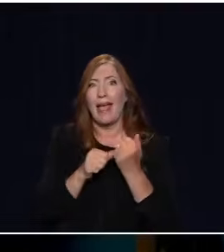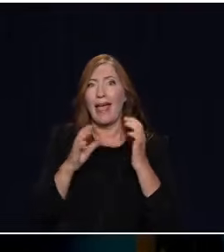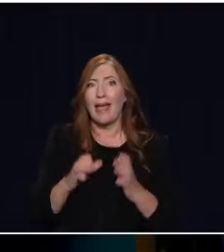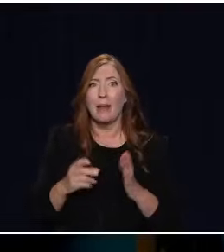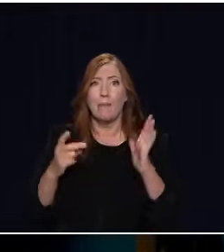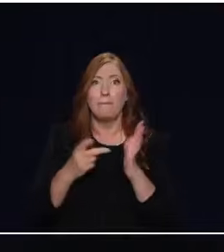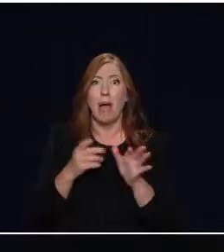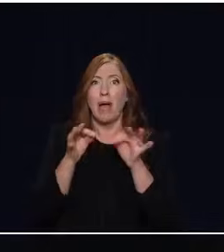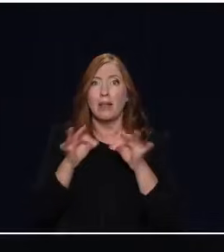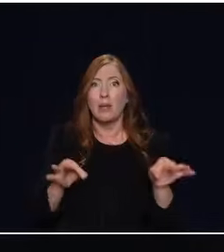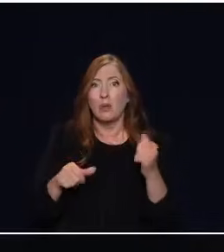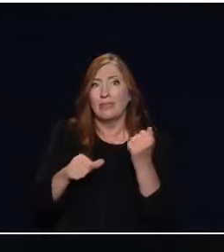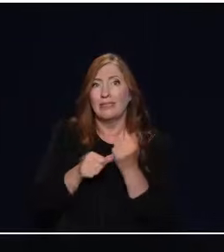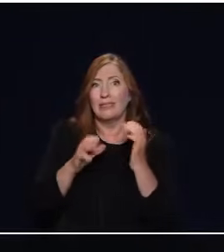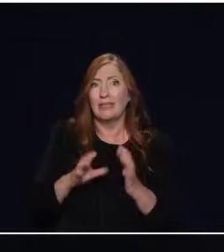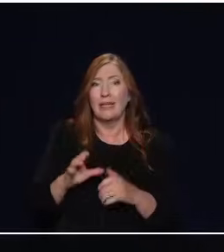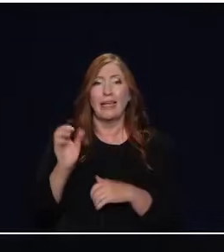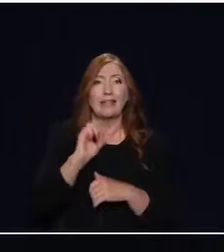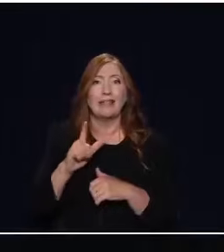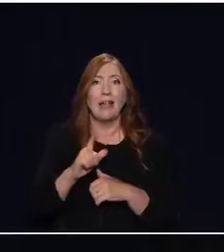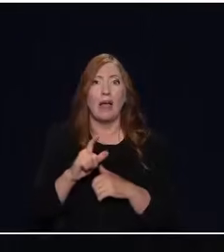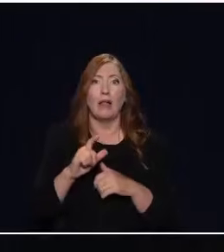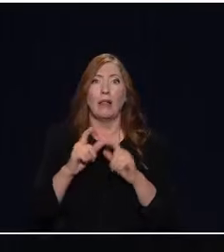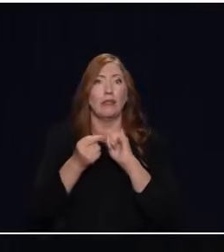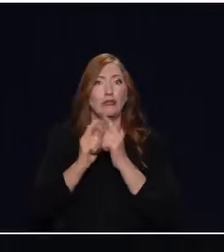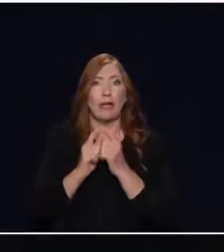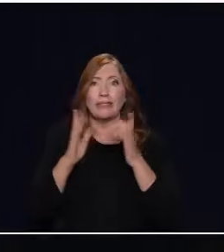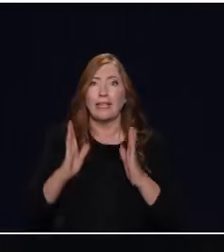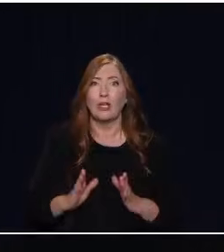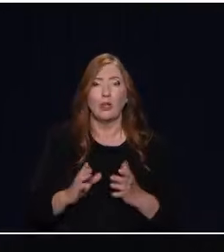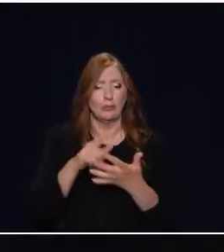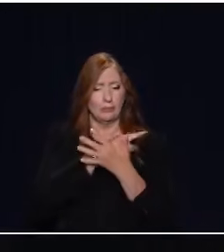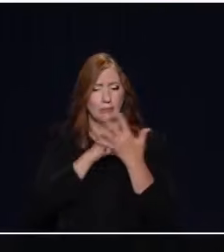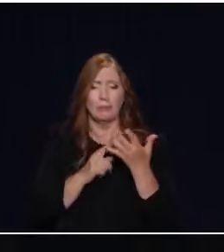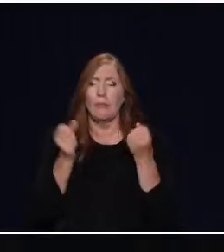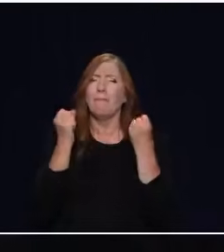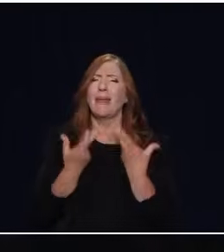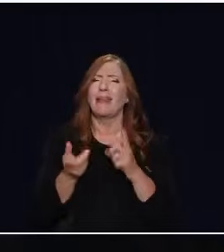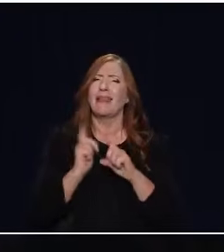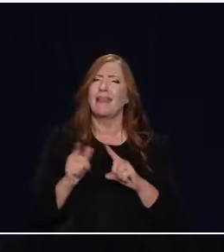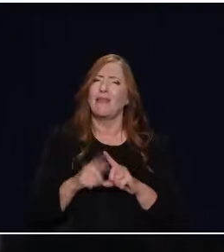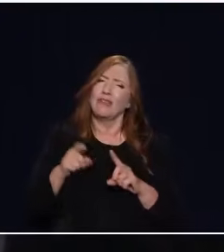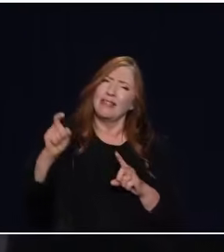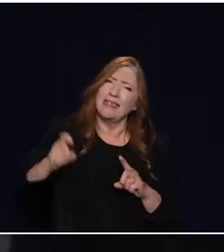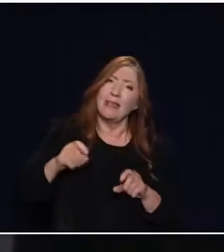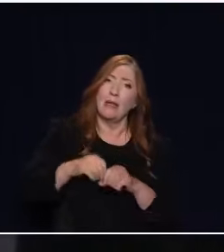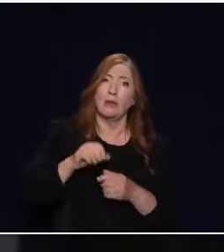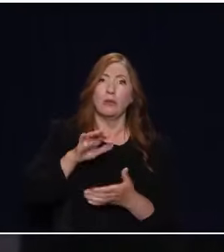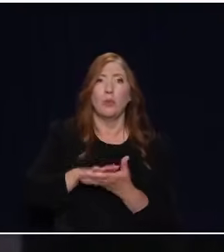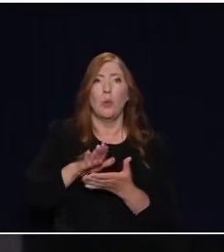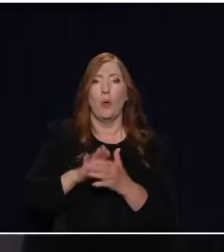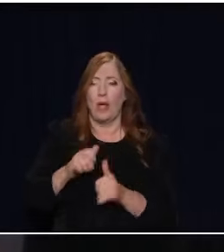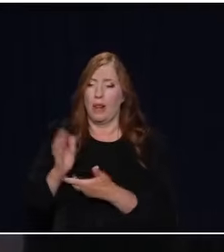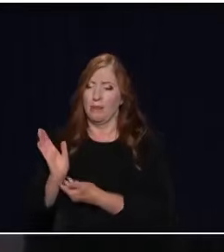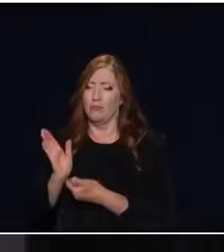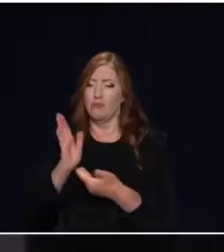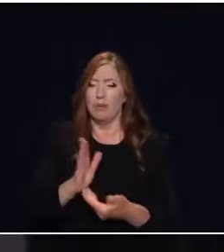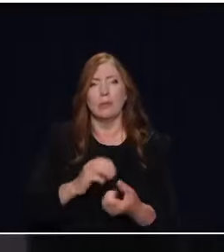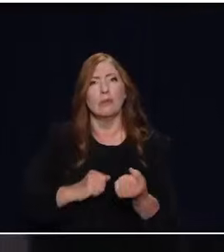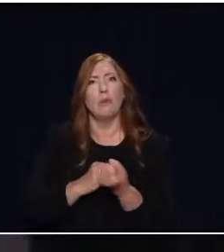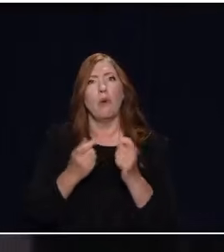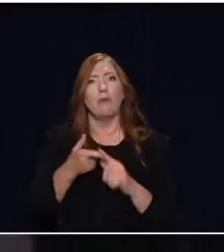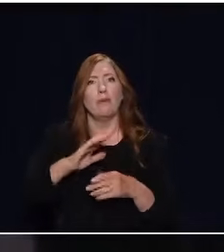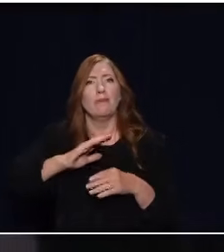RIGHT AWAY IN THE SCHOOLS.